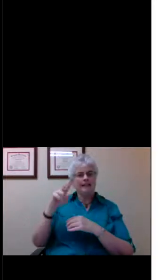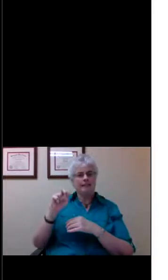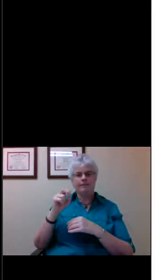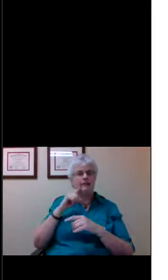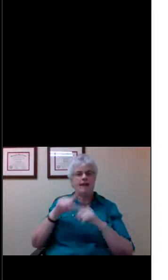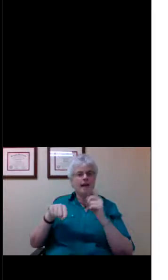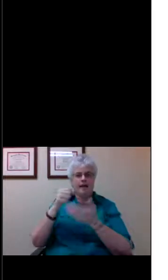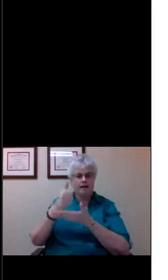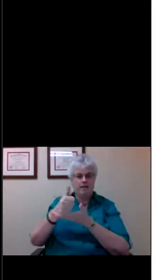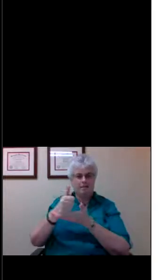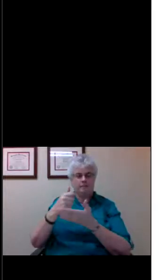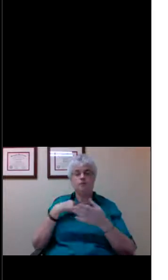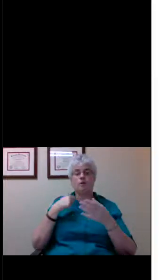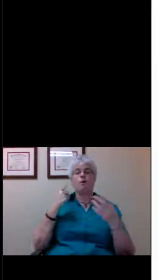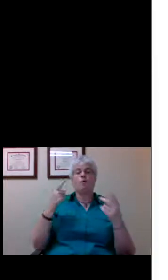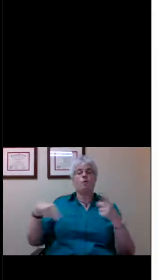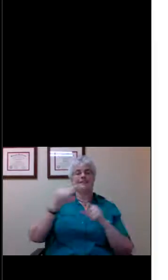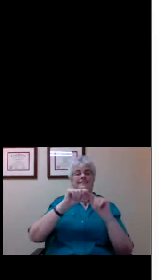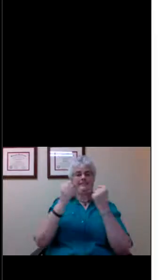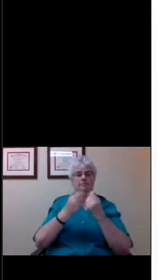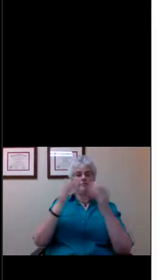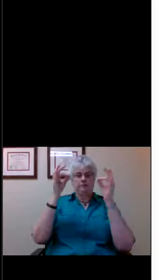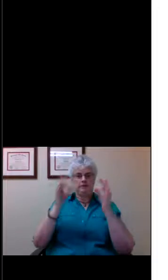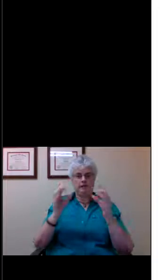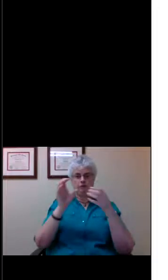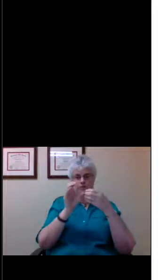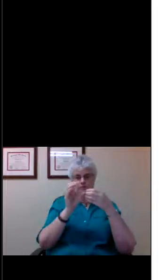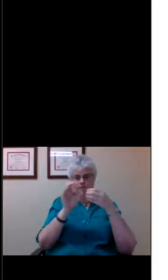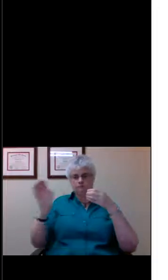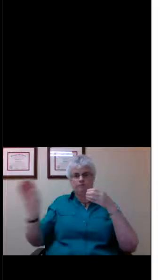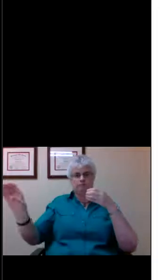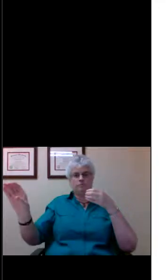those were some of those kids who had those cognitive issues that needed